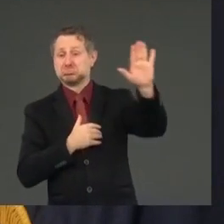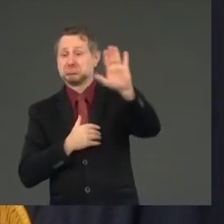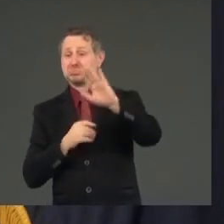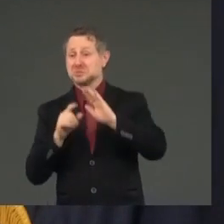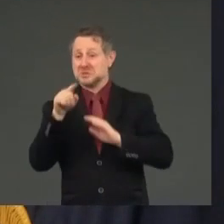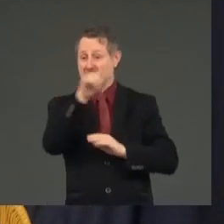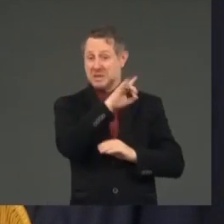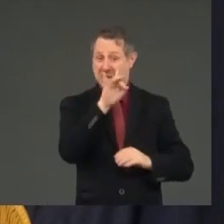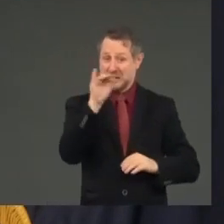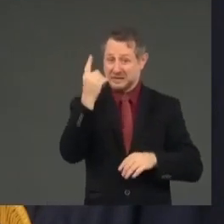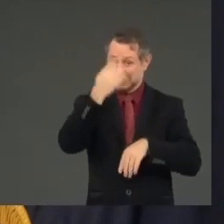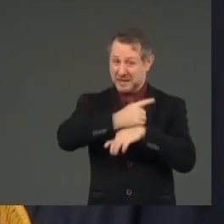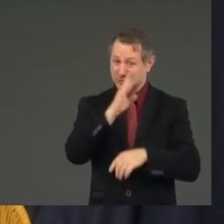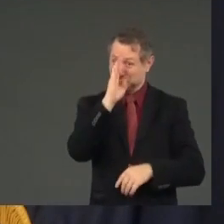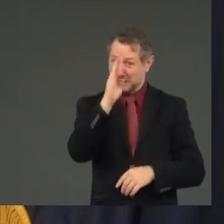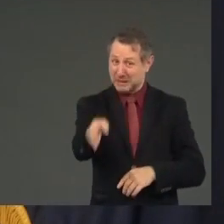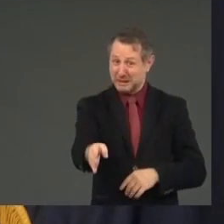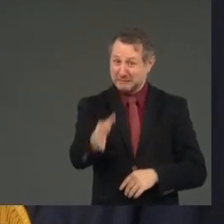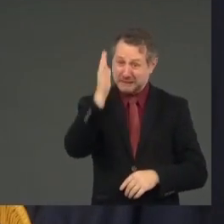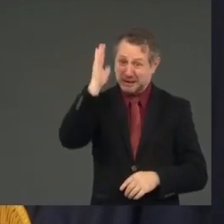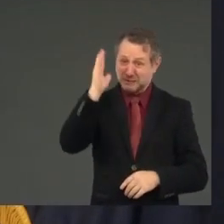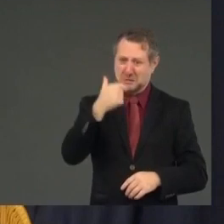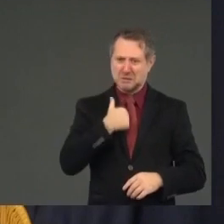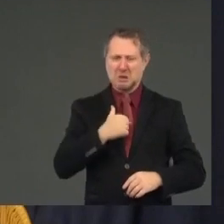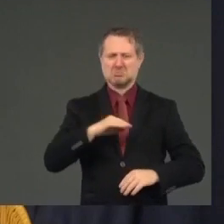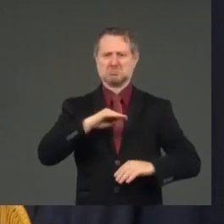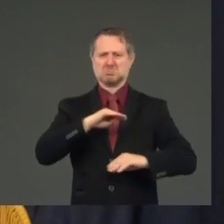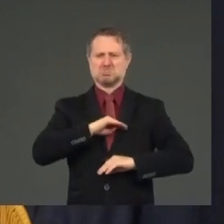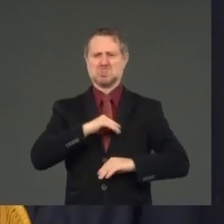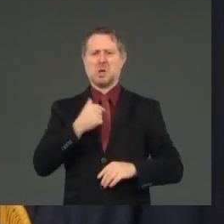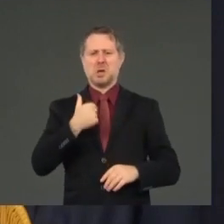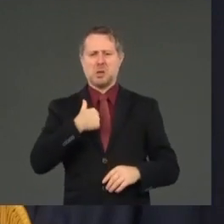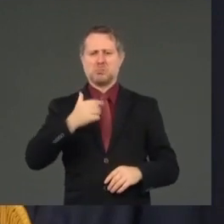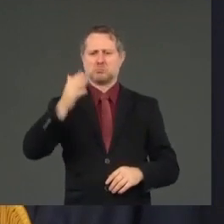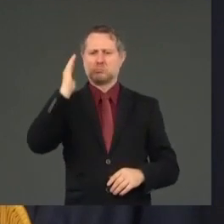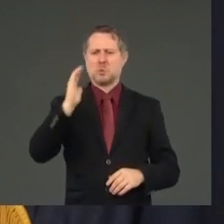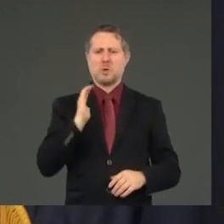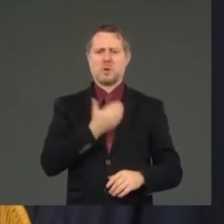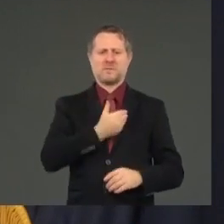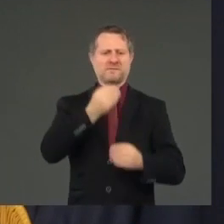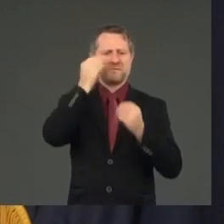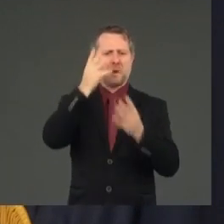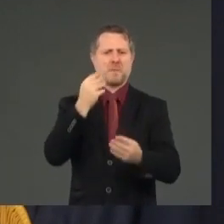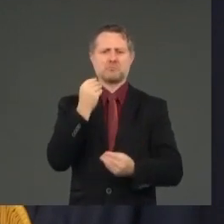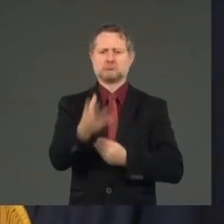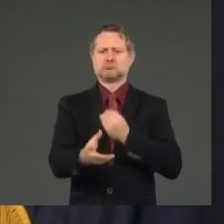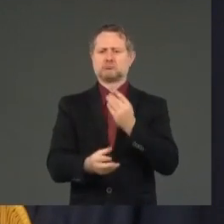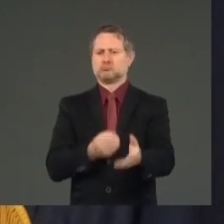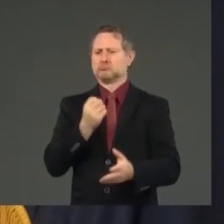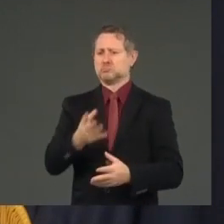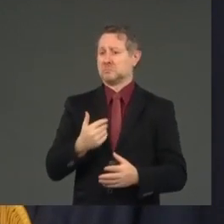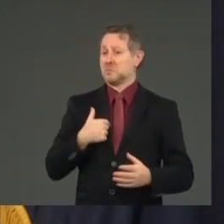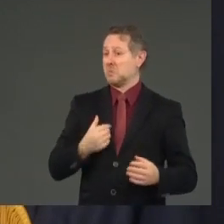I DON'T KNOW -- HAVING WATCHED WHAT EVERY OTHER GOVERNOR HAS DONE, I DON'T KNOW IF EVERY OTHER ONE HAS DONE IT FOR 80